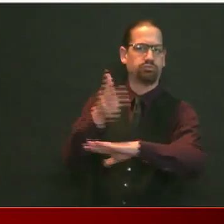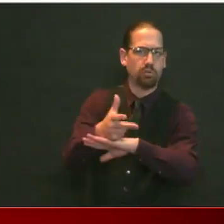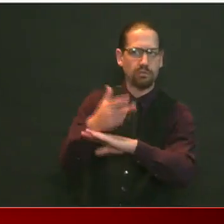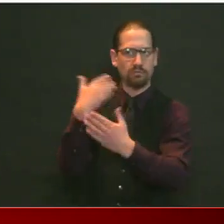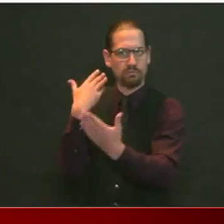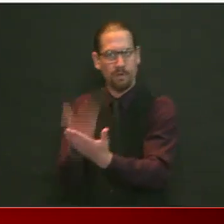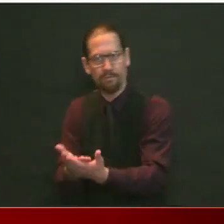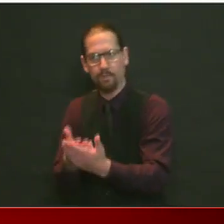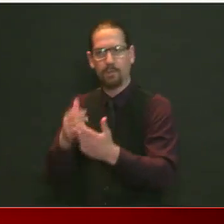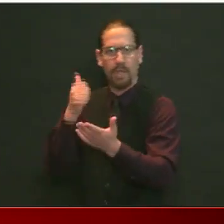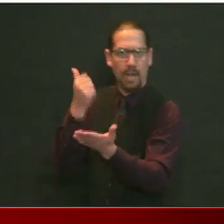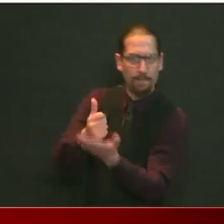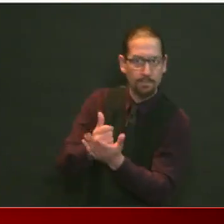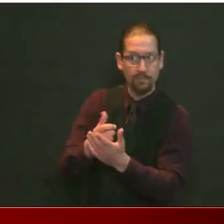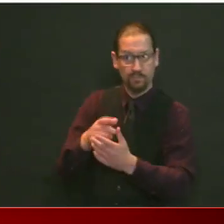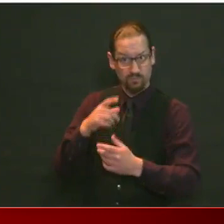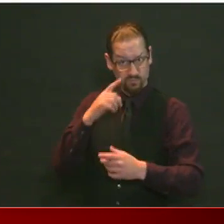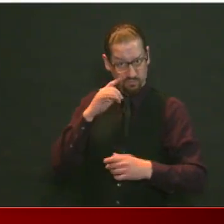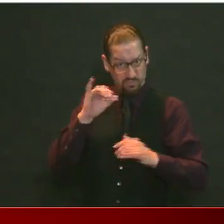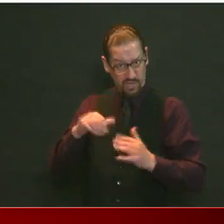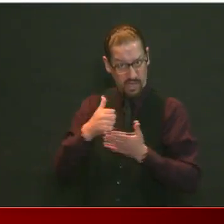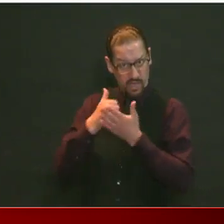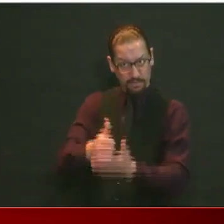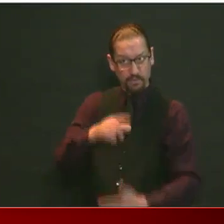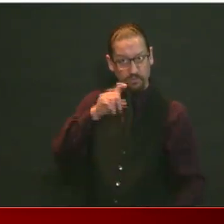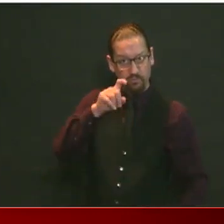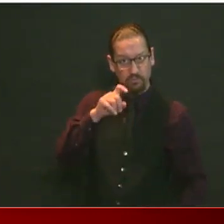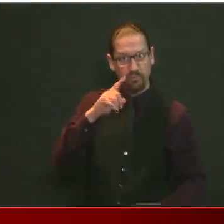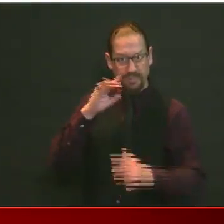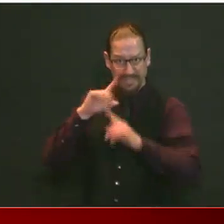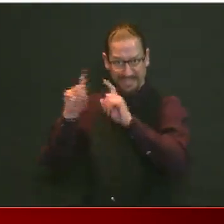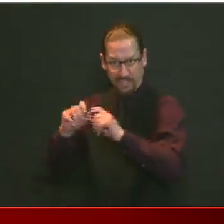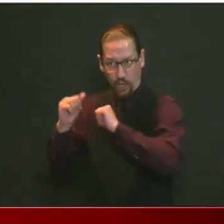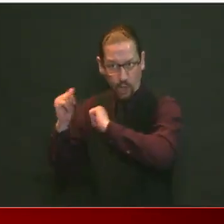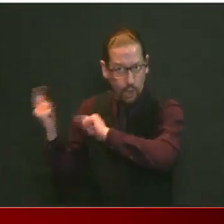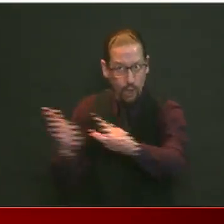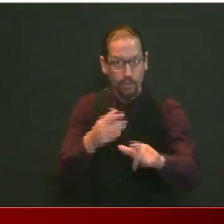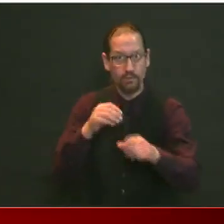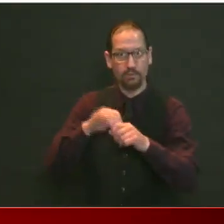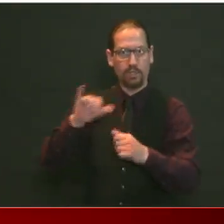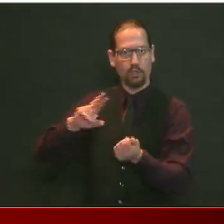HELPING? AND ON THE TESTING, I KNOW YOU MENTIONED TODAY RETESTING THE STAFF, IS THERE AN EFFORT TO